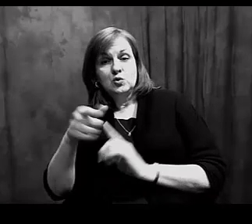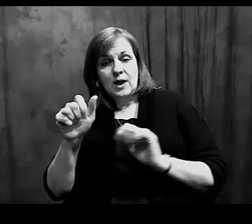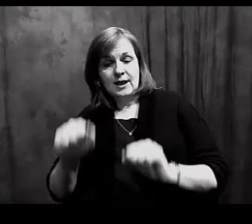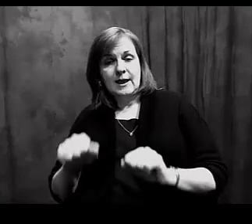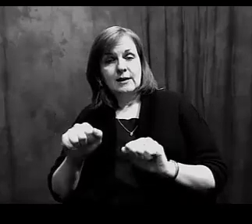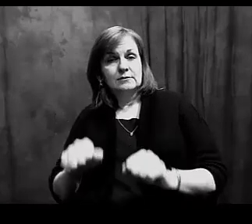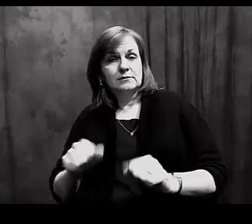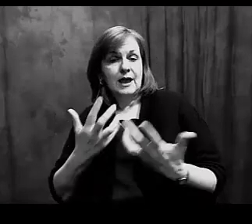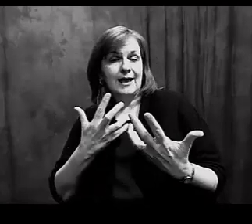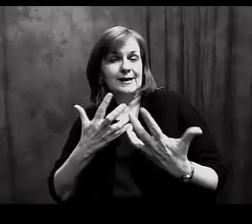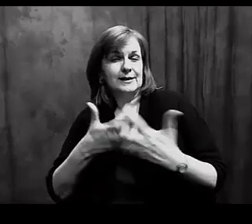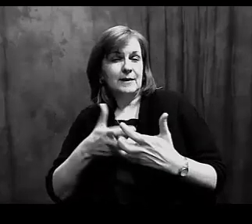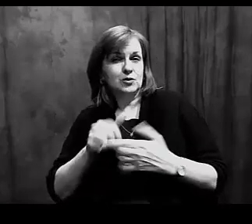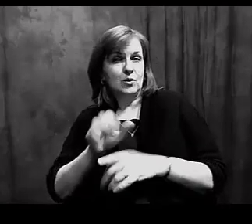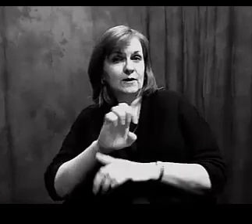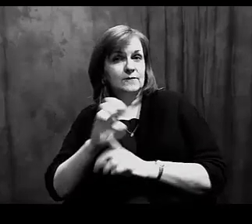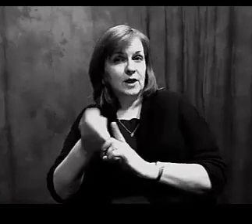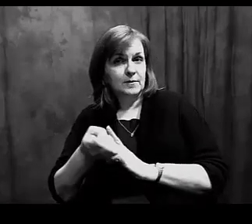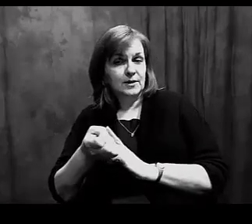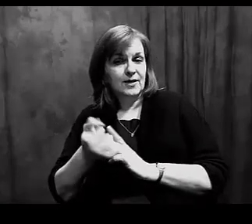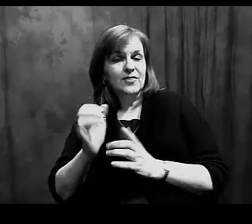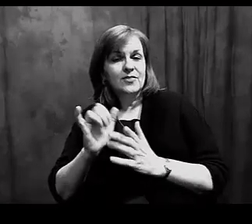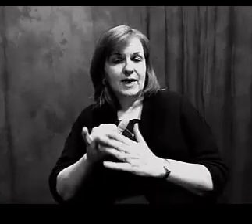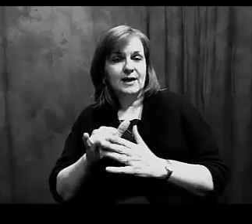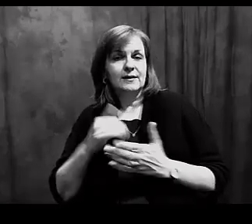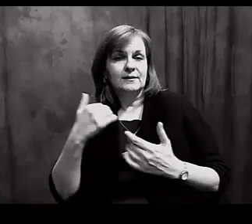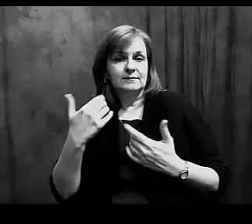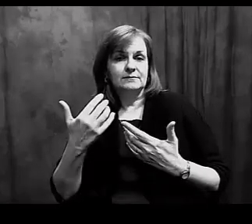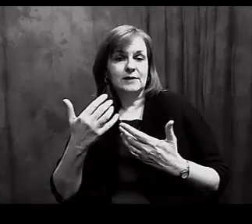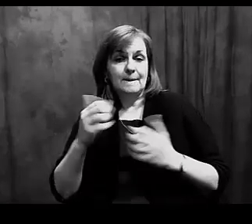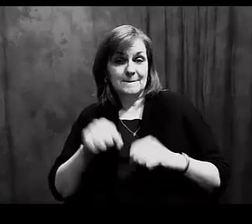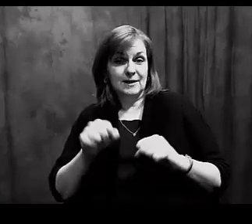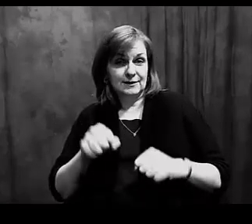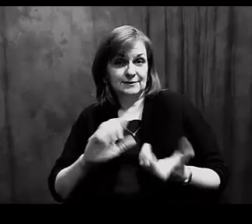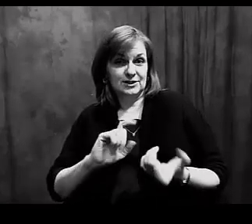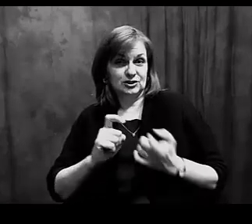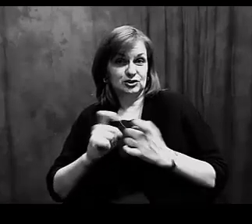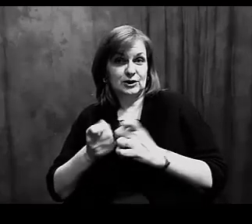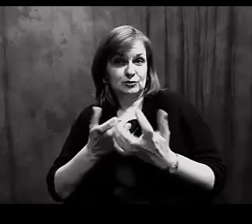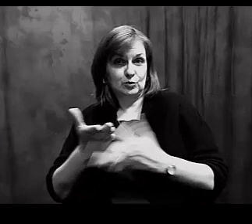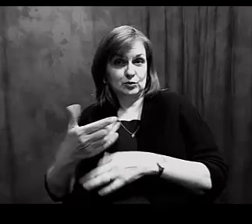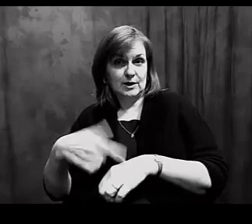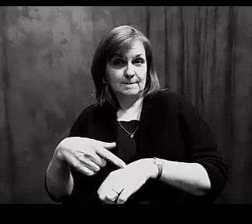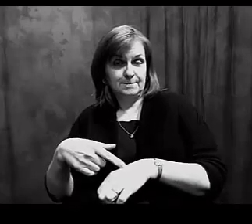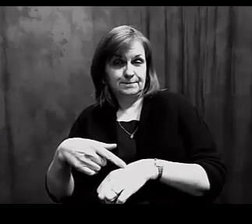and your ability to adapt to an environment has actually evolved over time